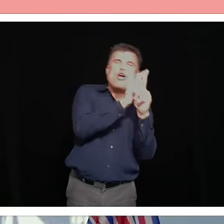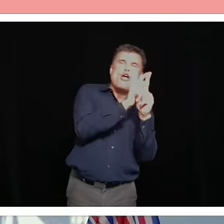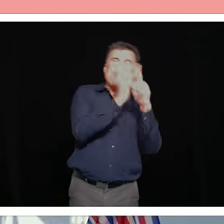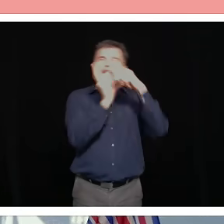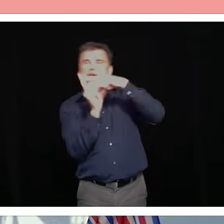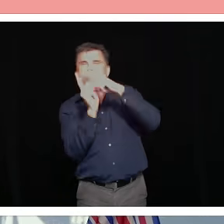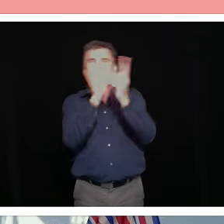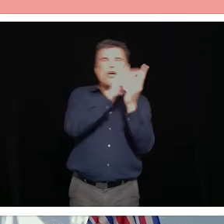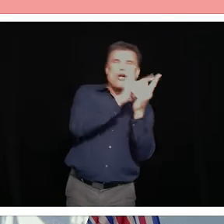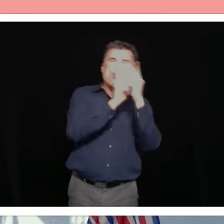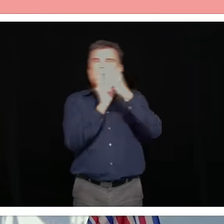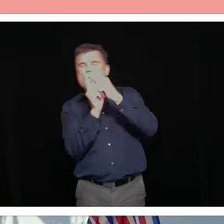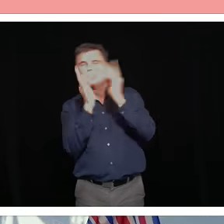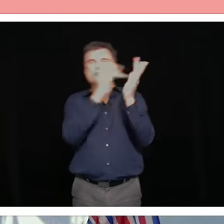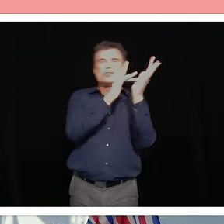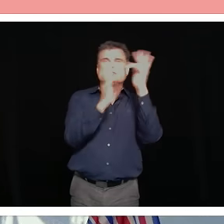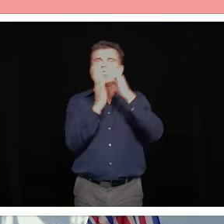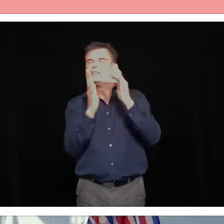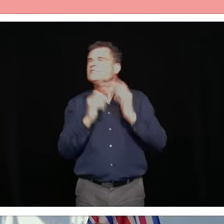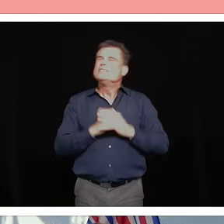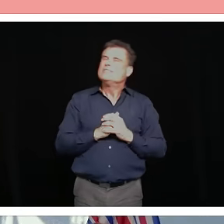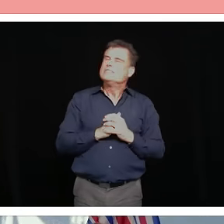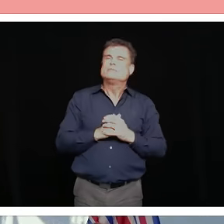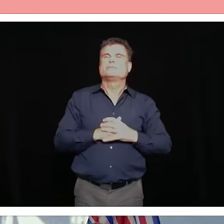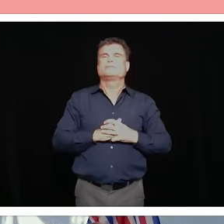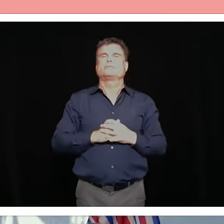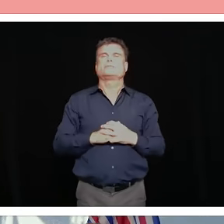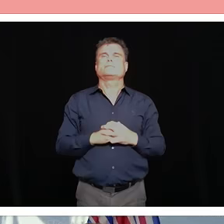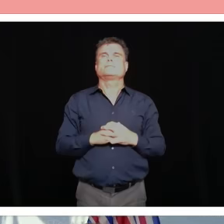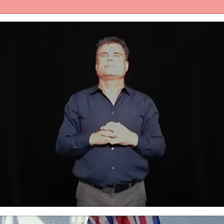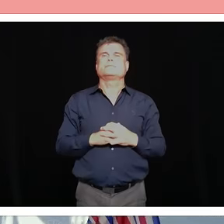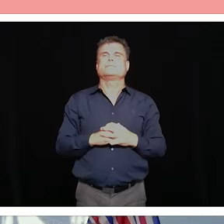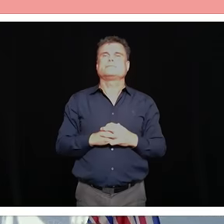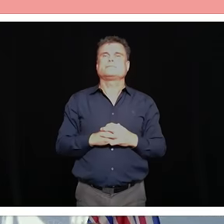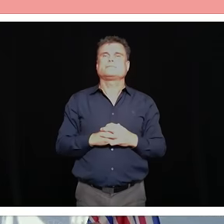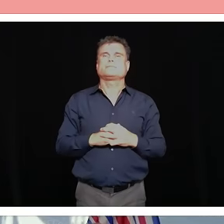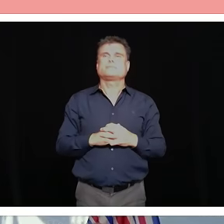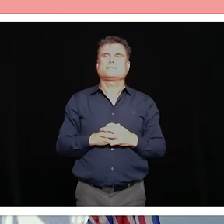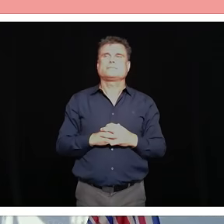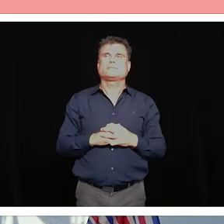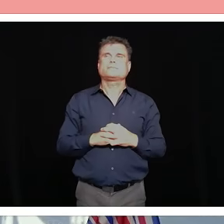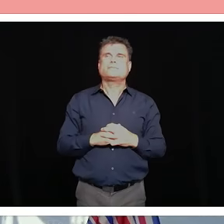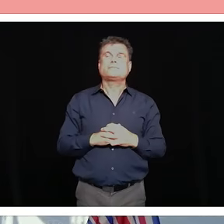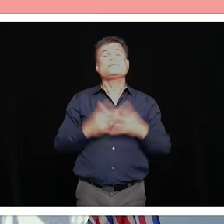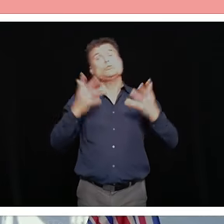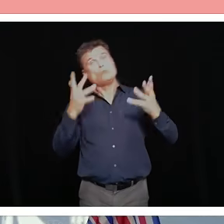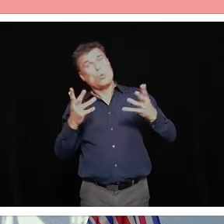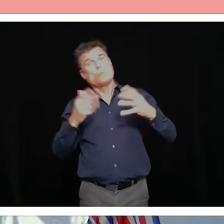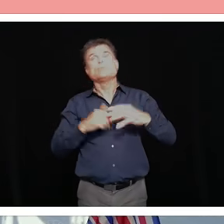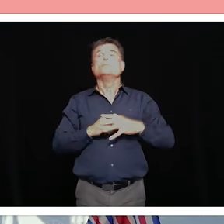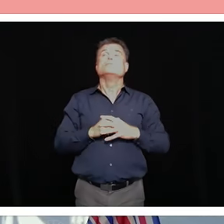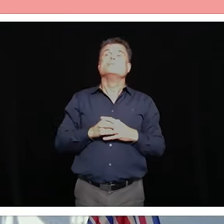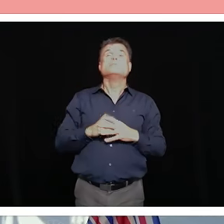rates are low. But it also illustrates the importance of reducing transmission